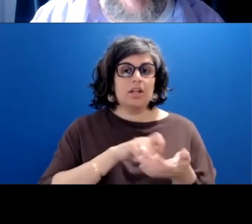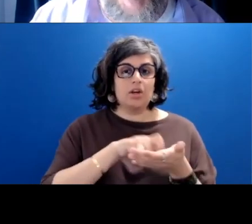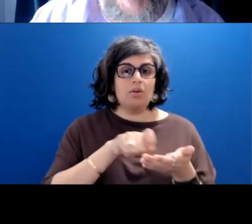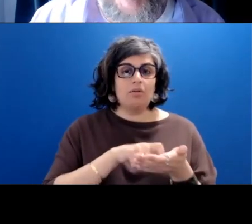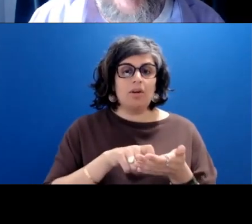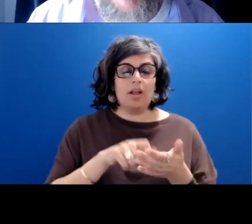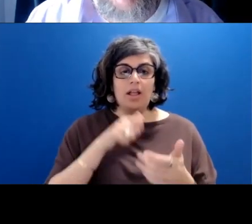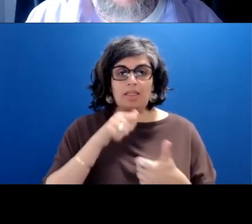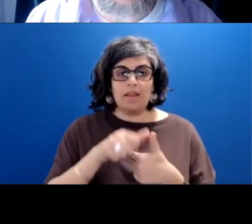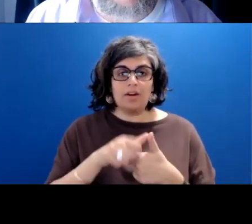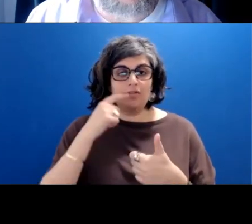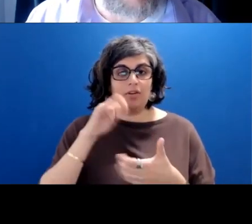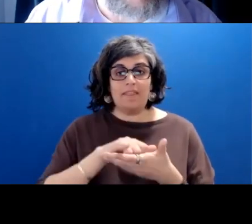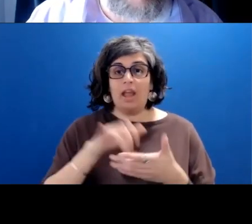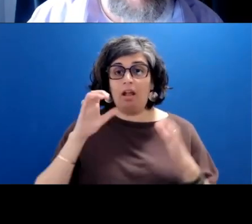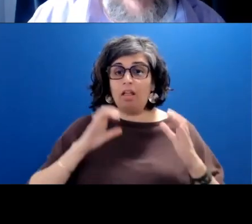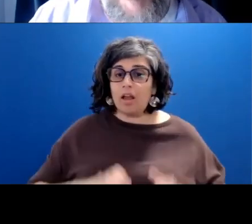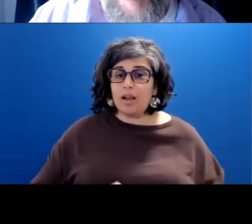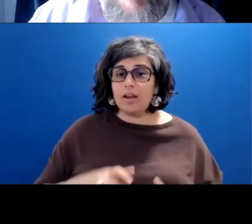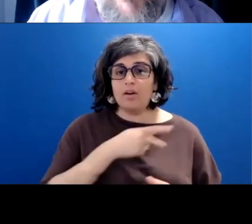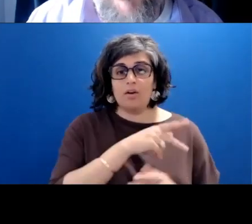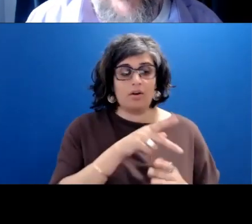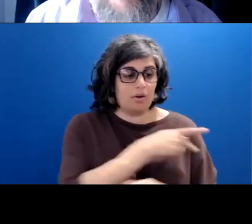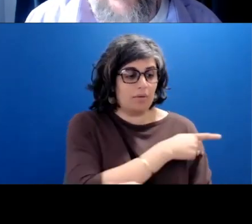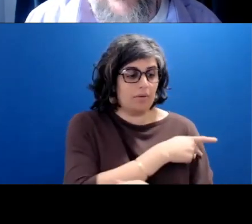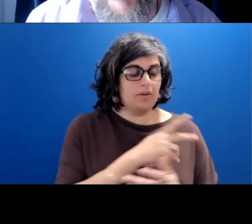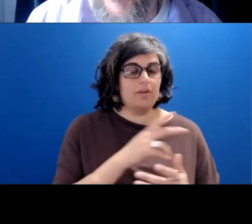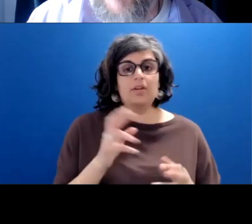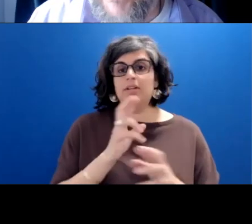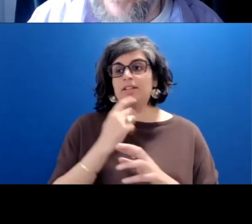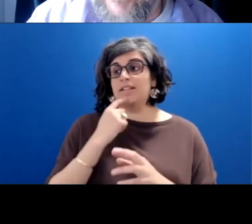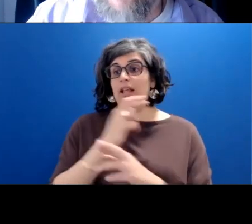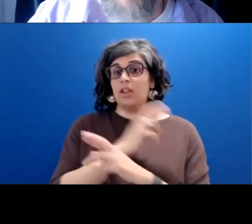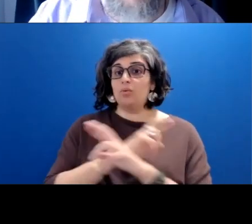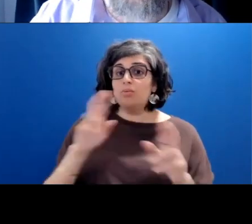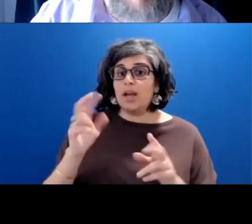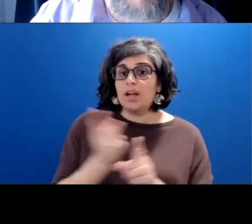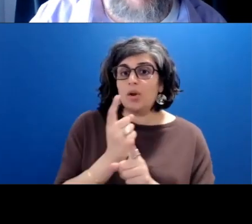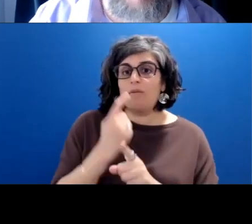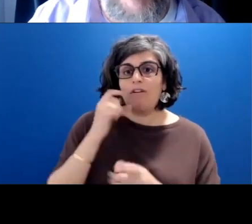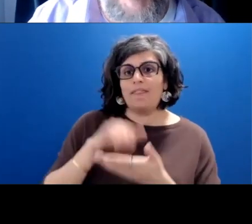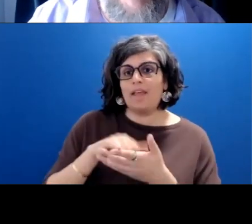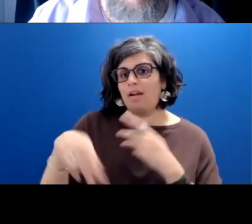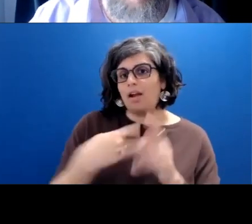that patient saying that they are ready and appropriate for that kind of medical intervention.